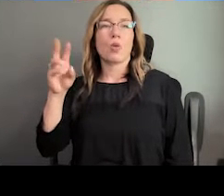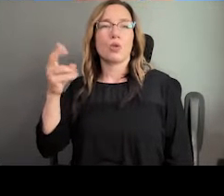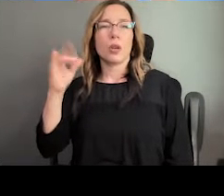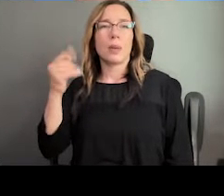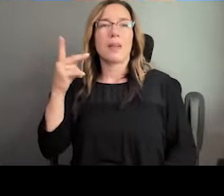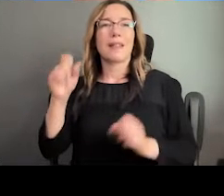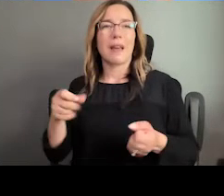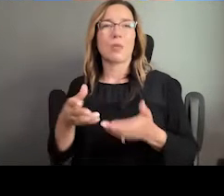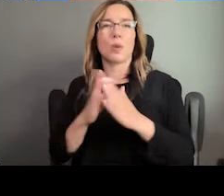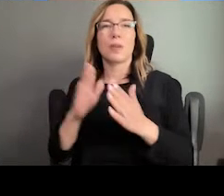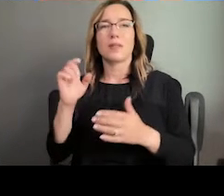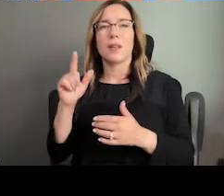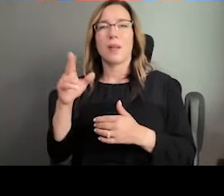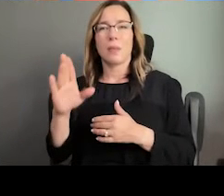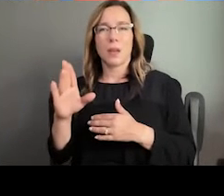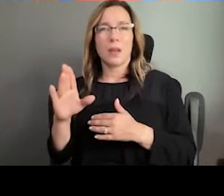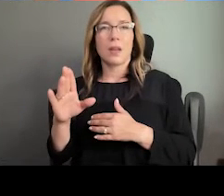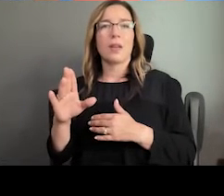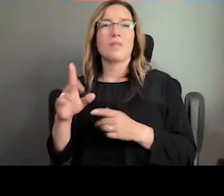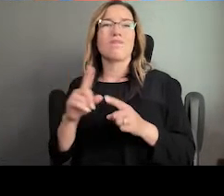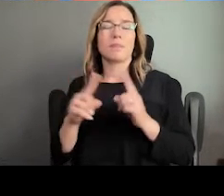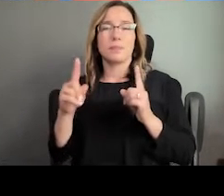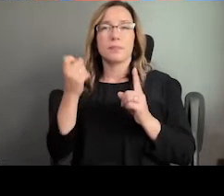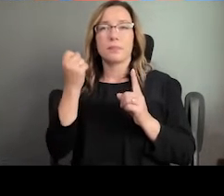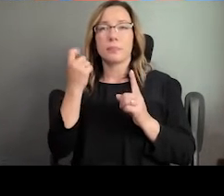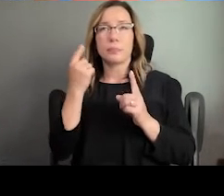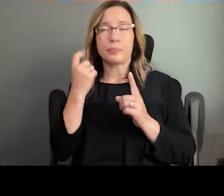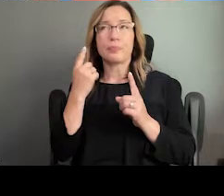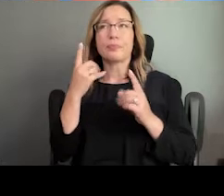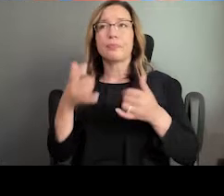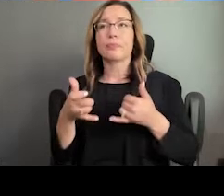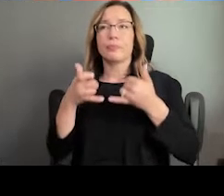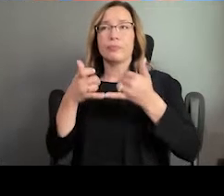but it is provided that the award is made to